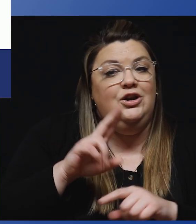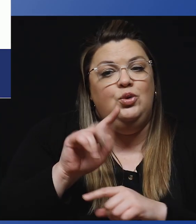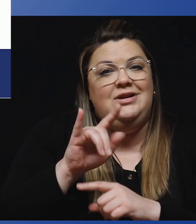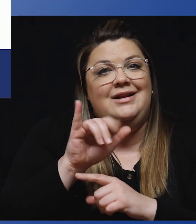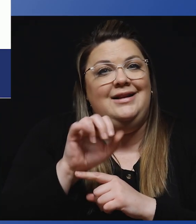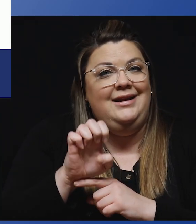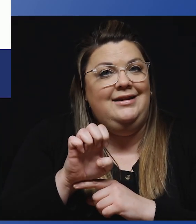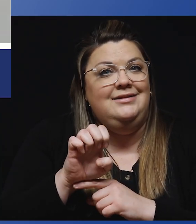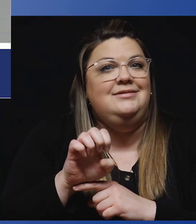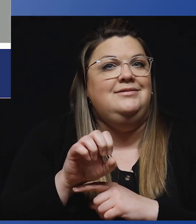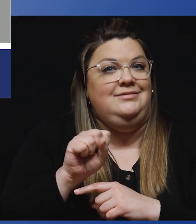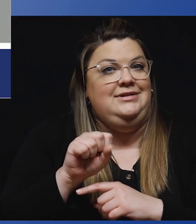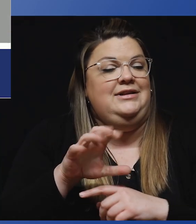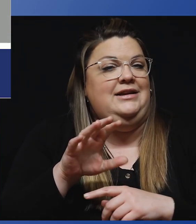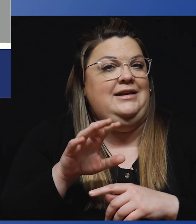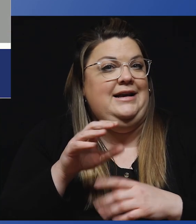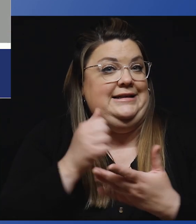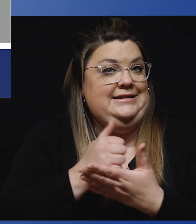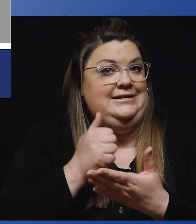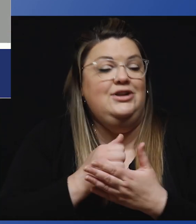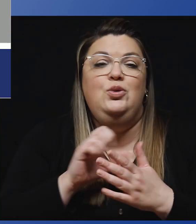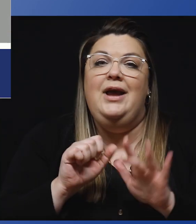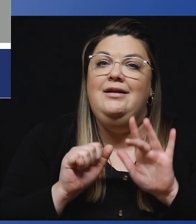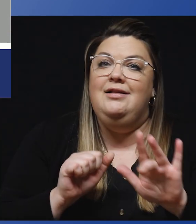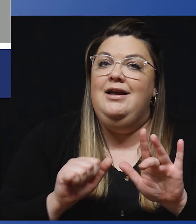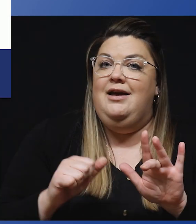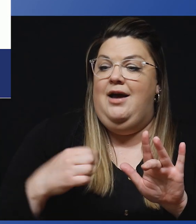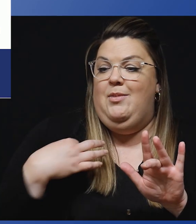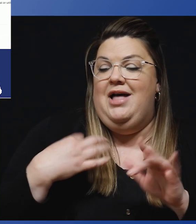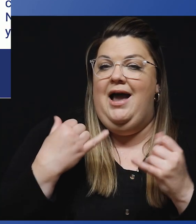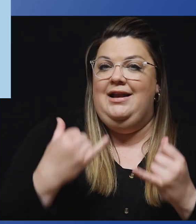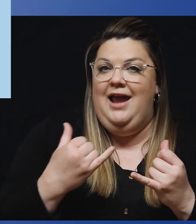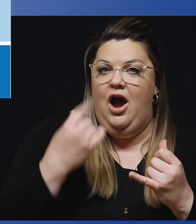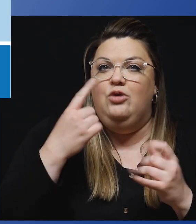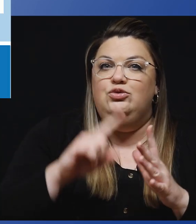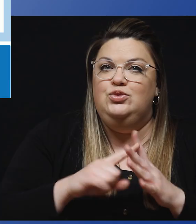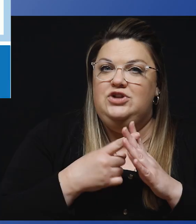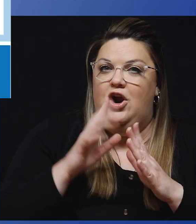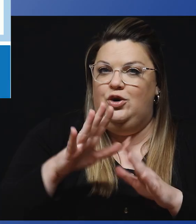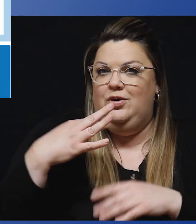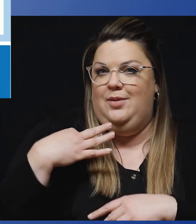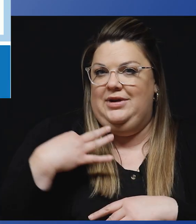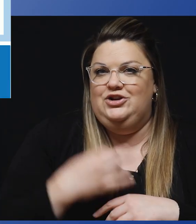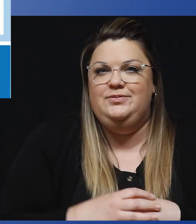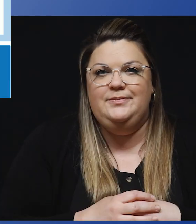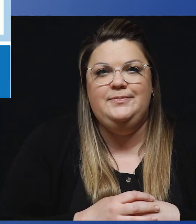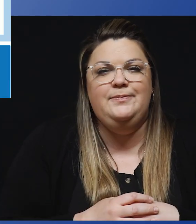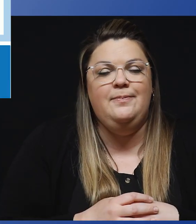you can click the Apply Now button to begin your application. Select login as tenant.